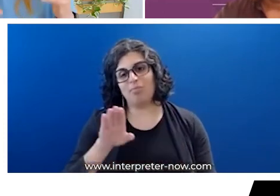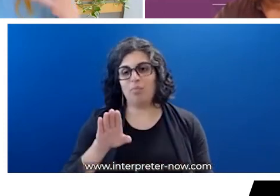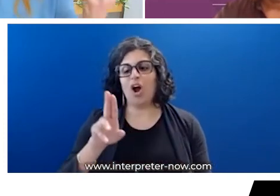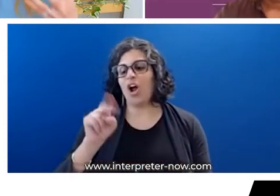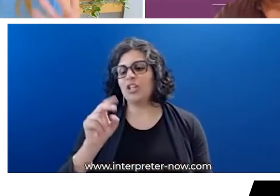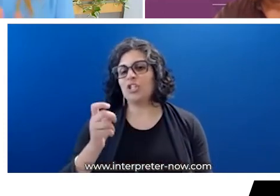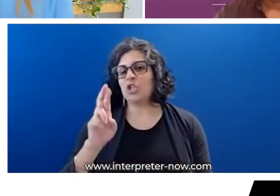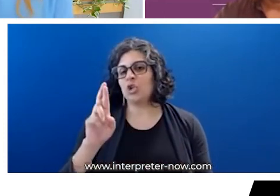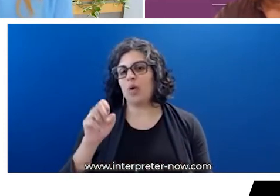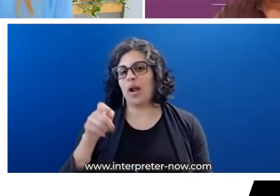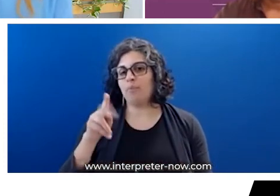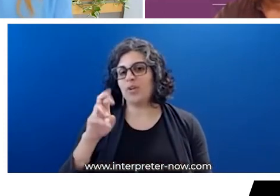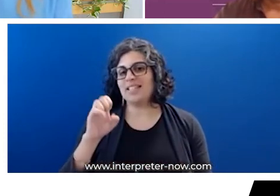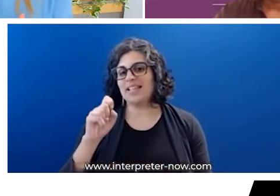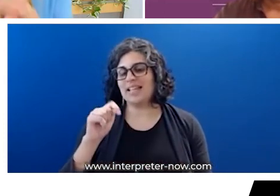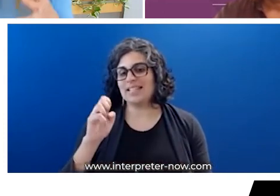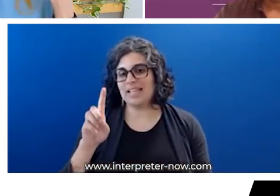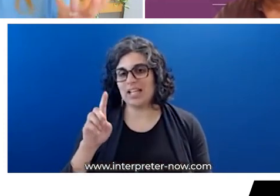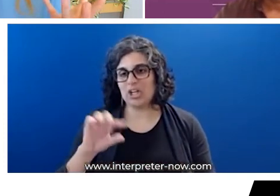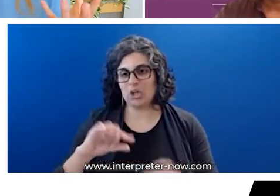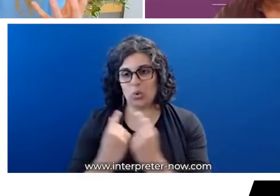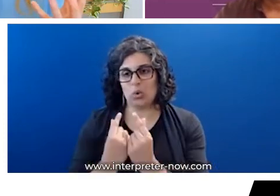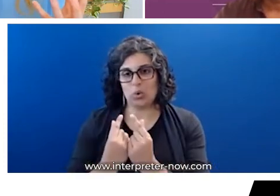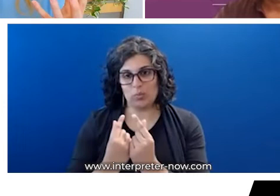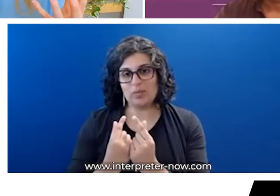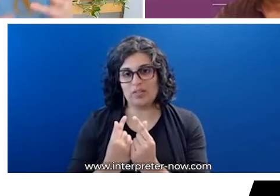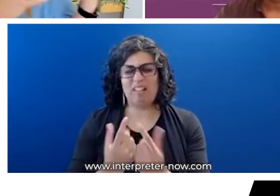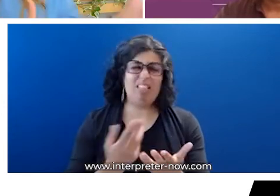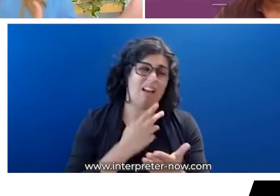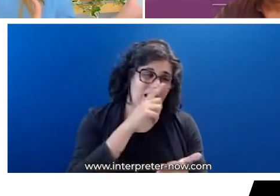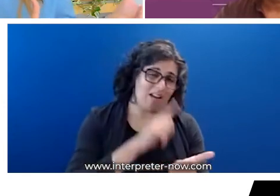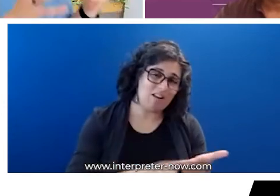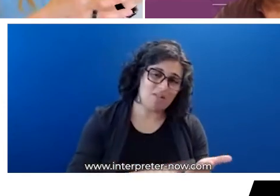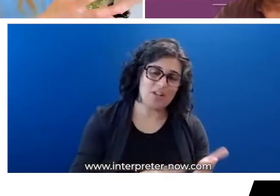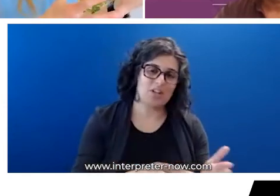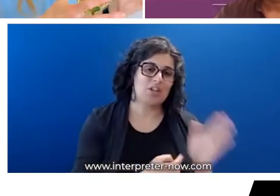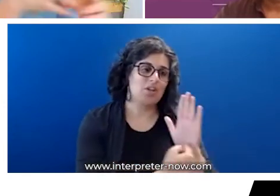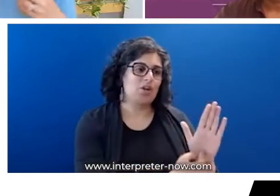There's a lot of research just showing that White men tend to want to go into the office